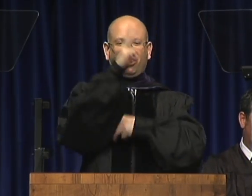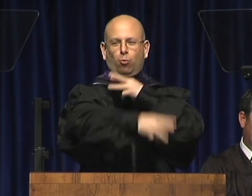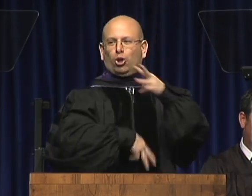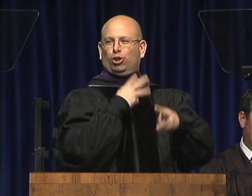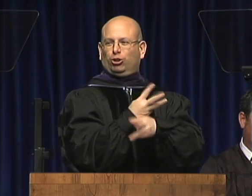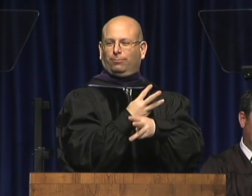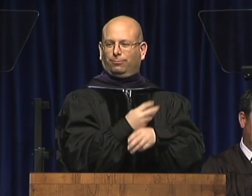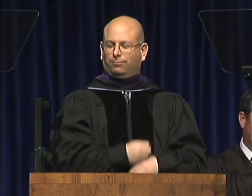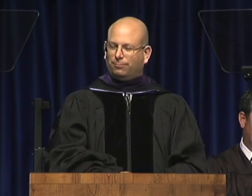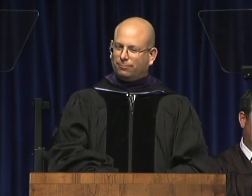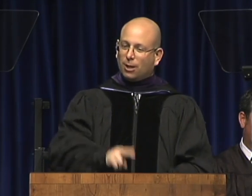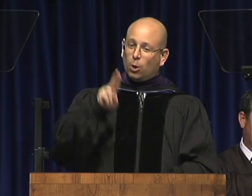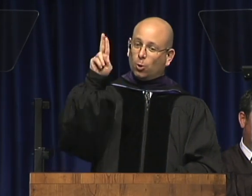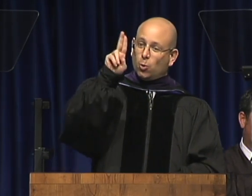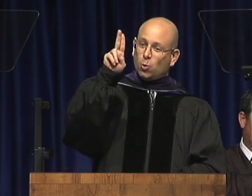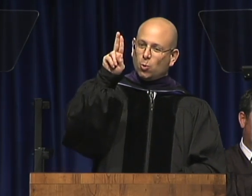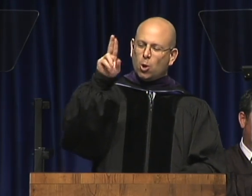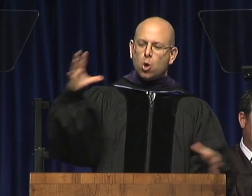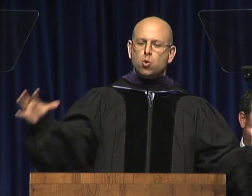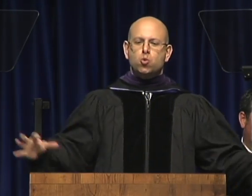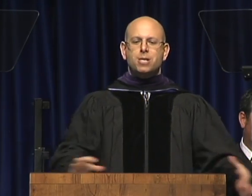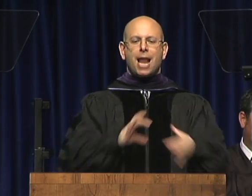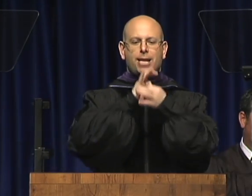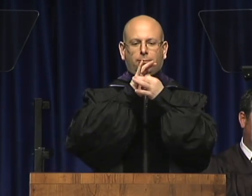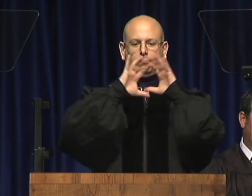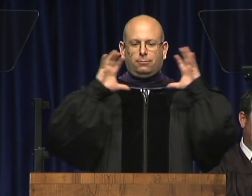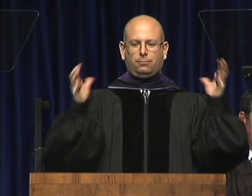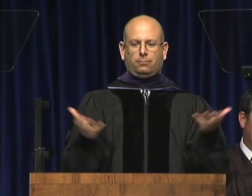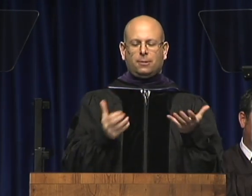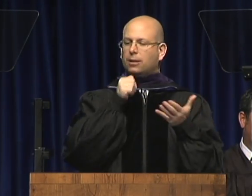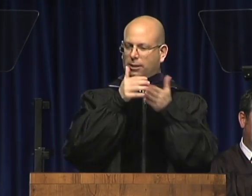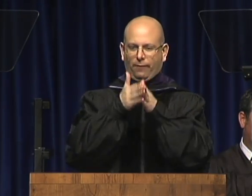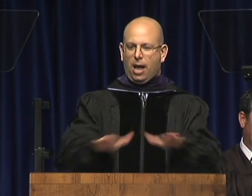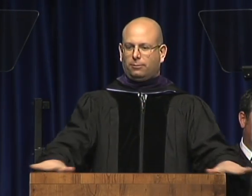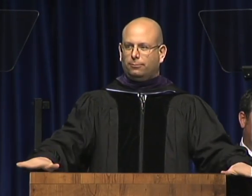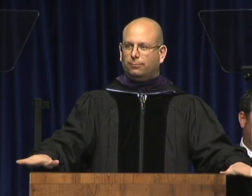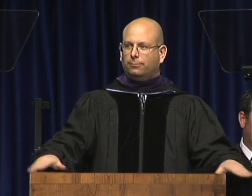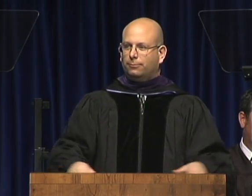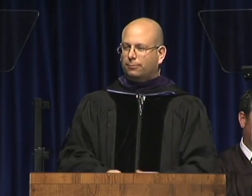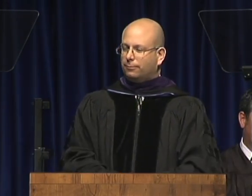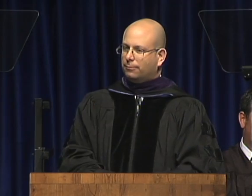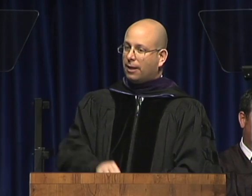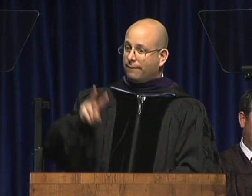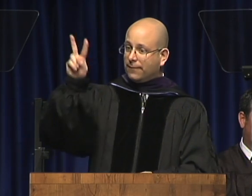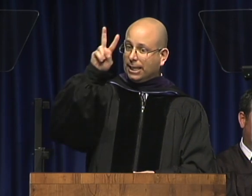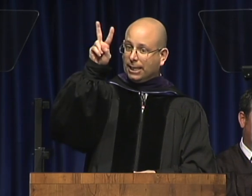Travel the world. Unite rather than divide.